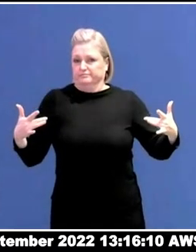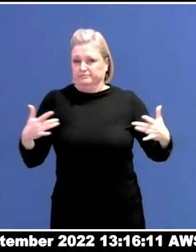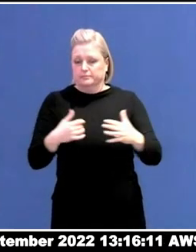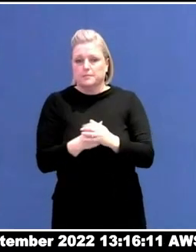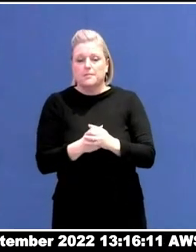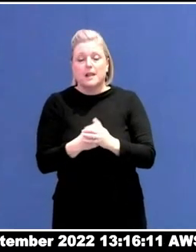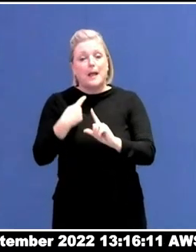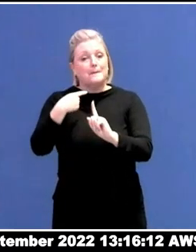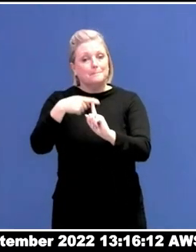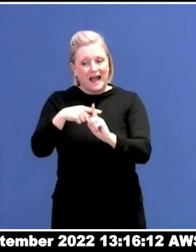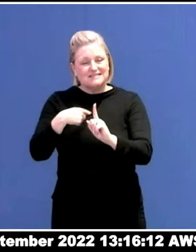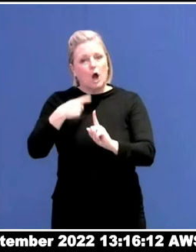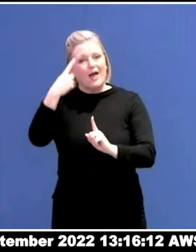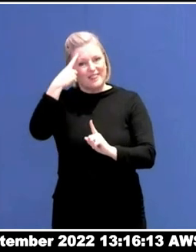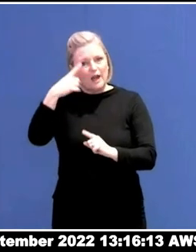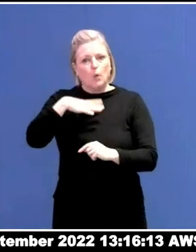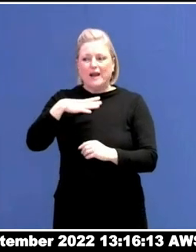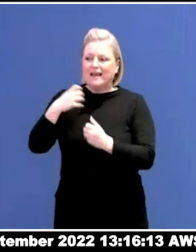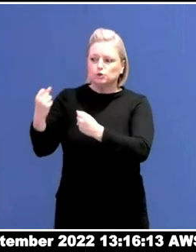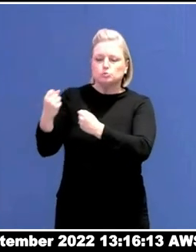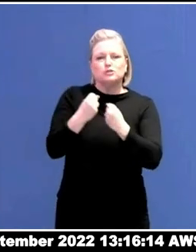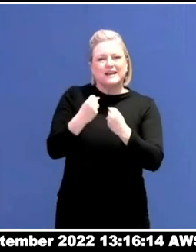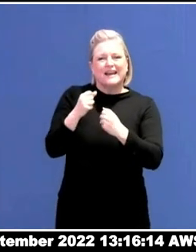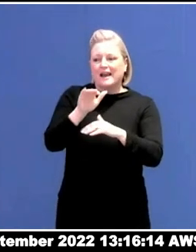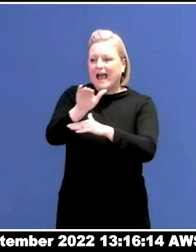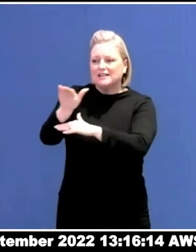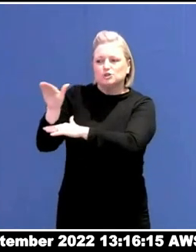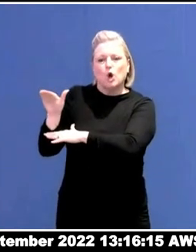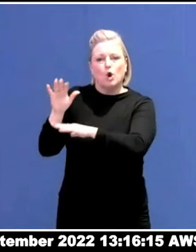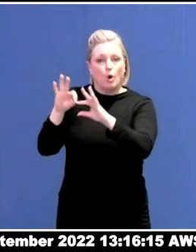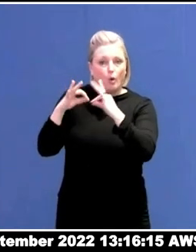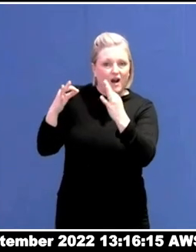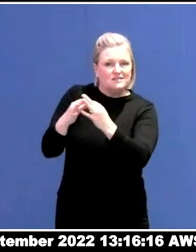Bringing in independent people will shine a light on the awful deeds that are being done